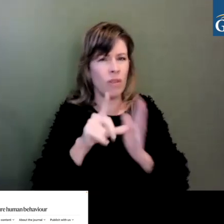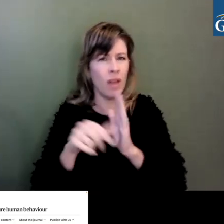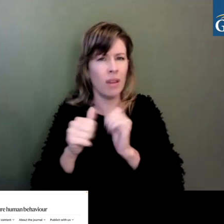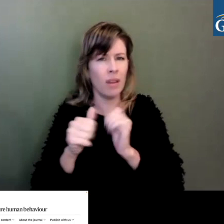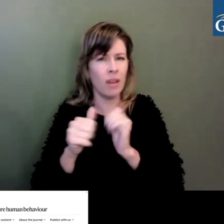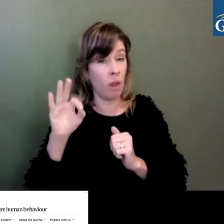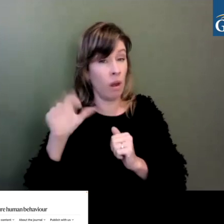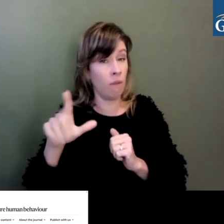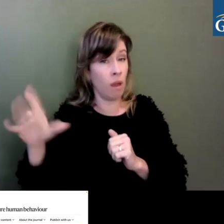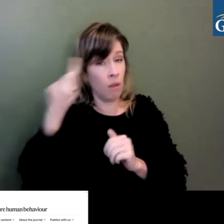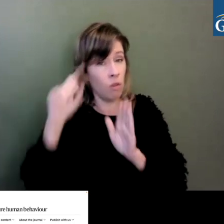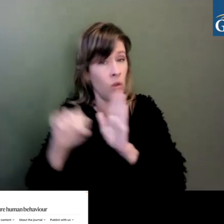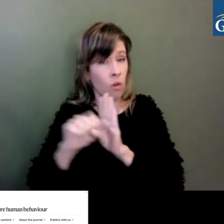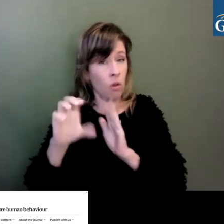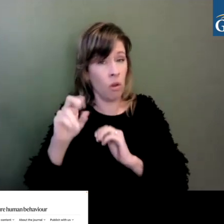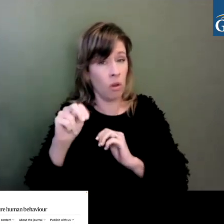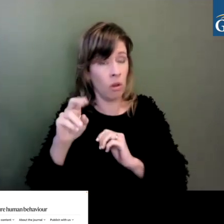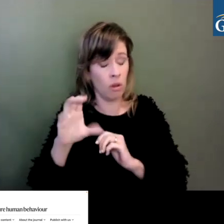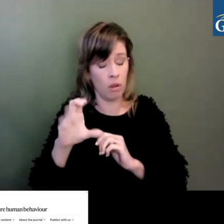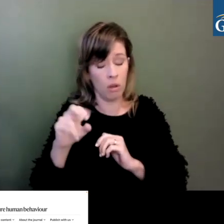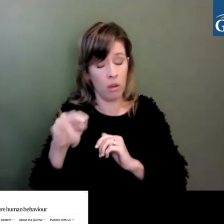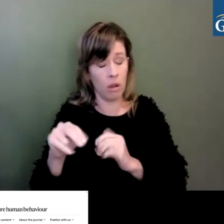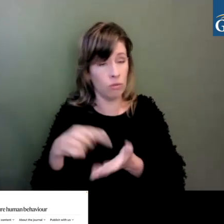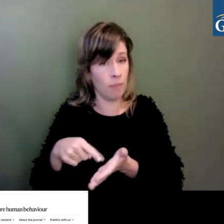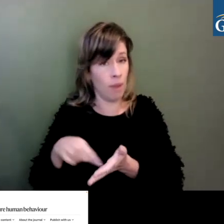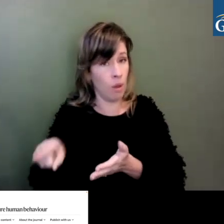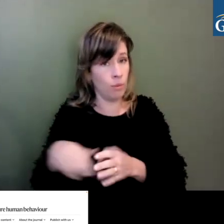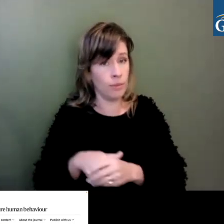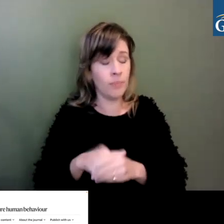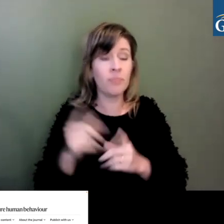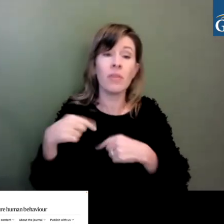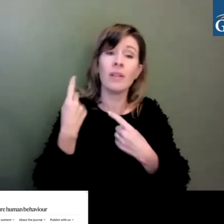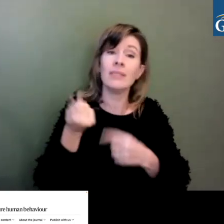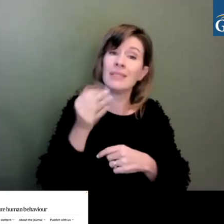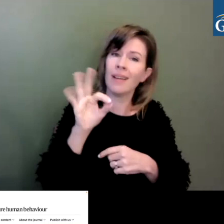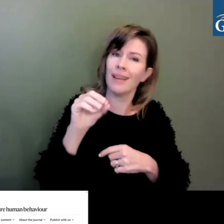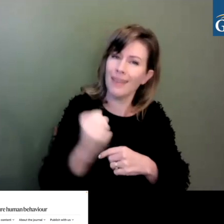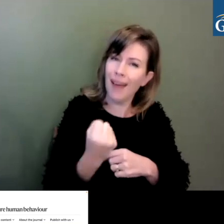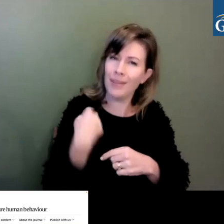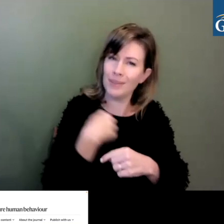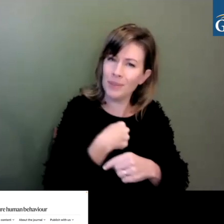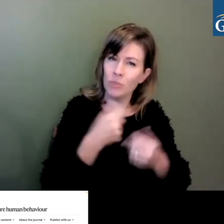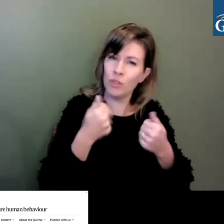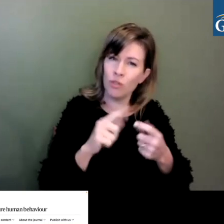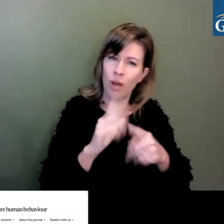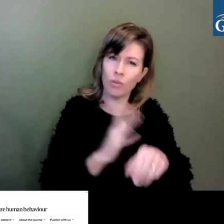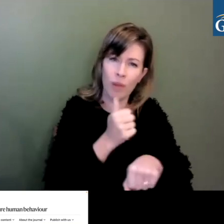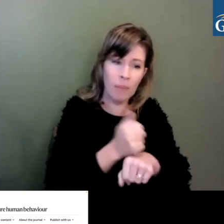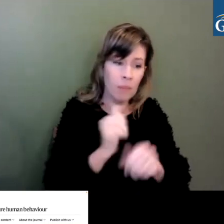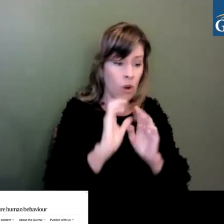NFL and concussion payouts. Since the 1990s, we've tried to implement culturally competent health practices to